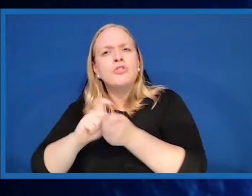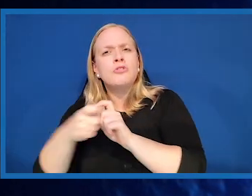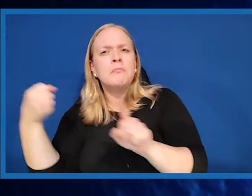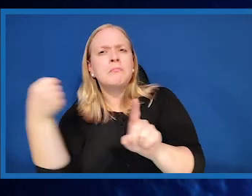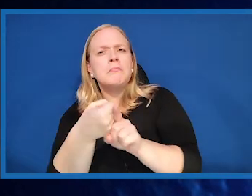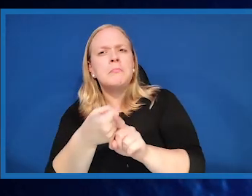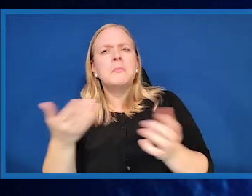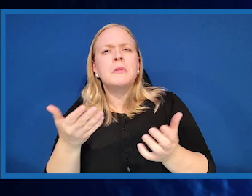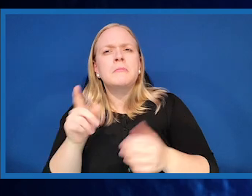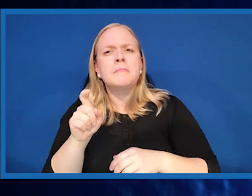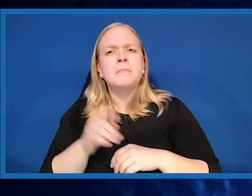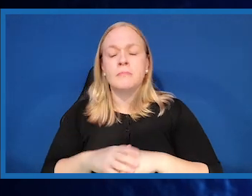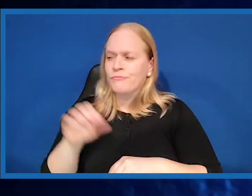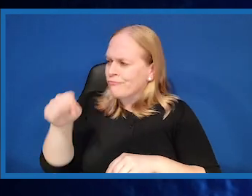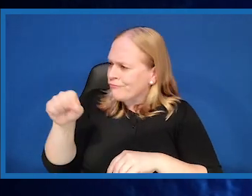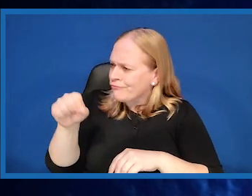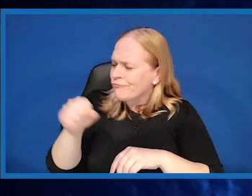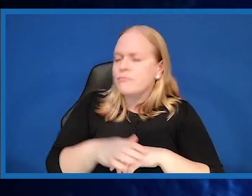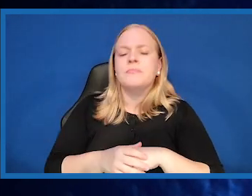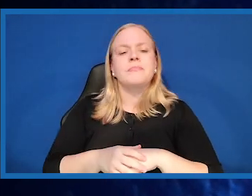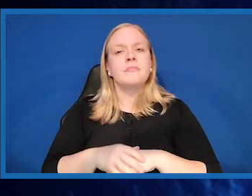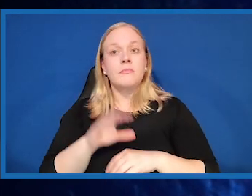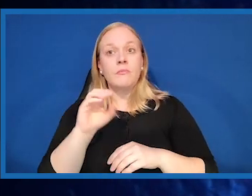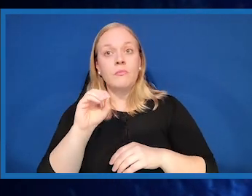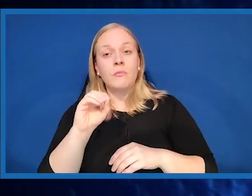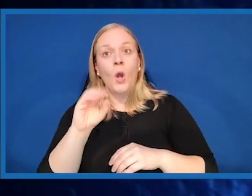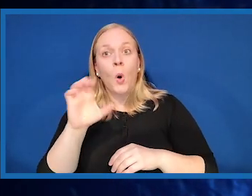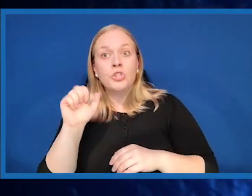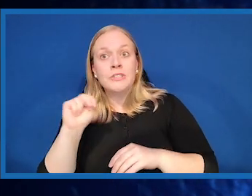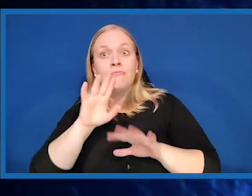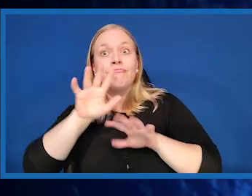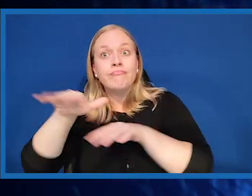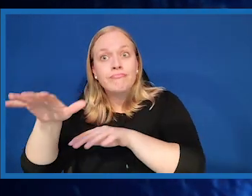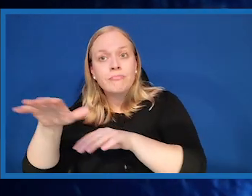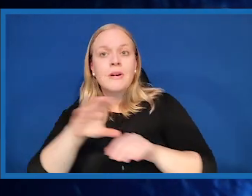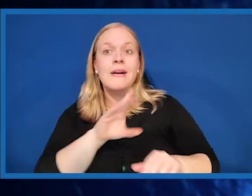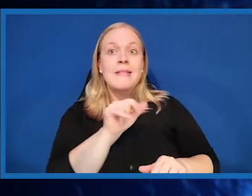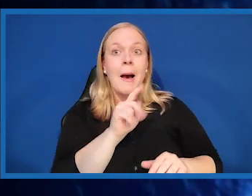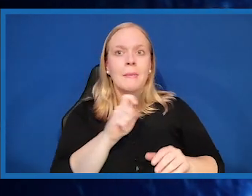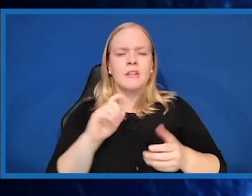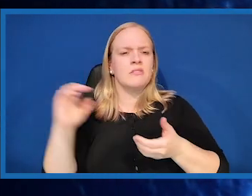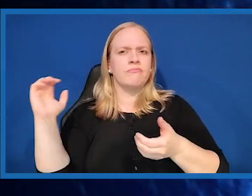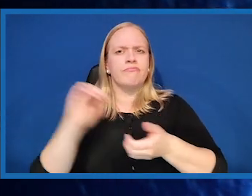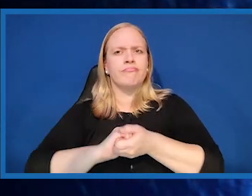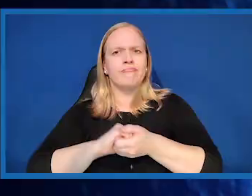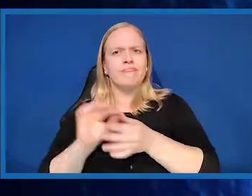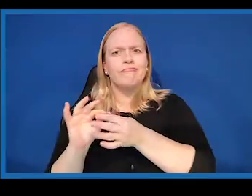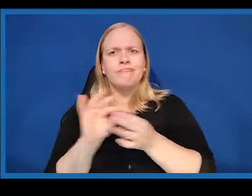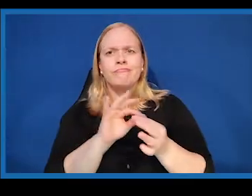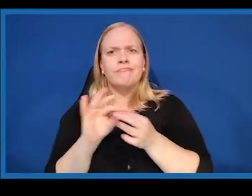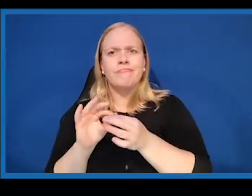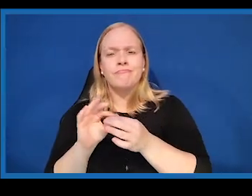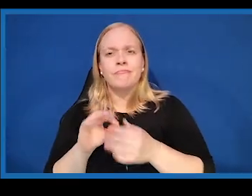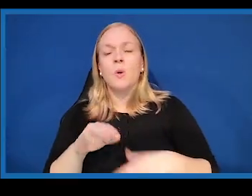FOR SURE. SO, OCEAN AND CLIMATE, THEY'RE VERY INTERLINKED. UM, OCEAN'S PART OF THE FOUR SYSTEMS OF EARTH, AND EACH OF THEM CAN